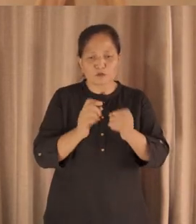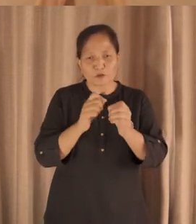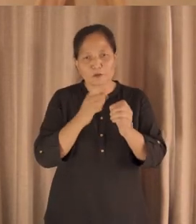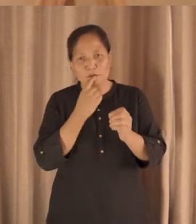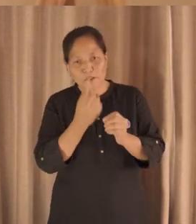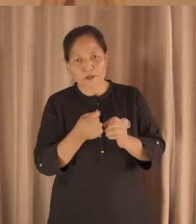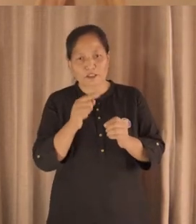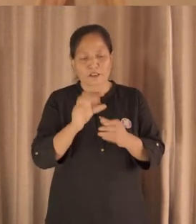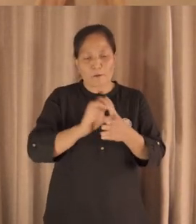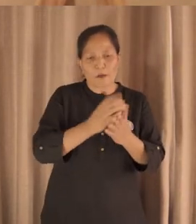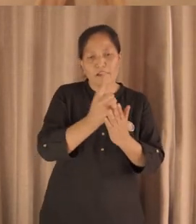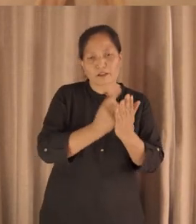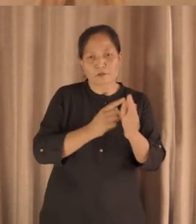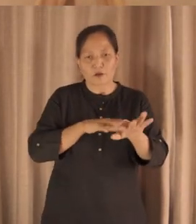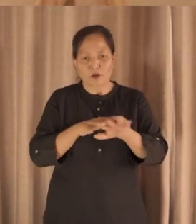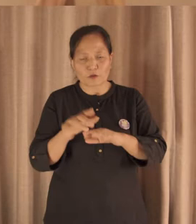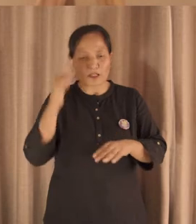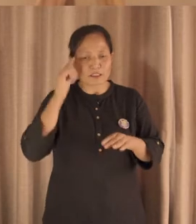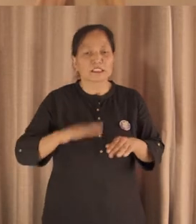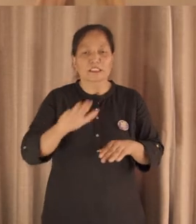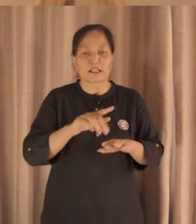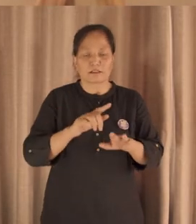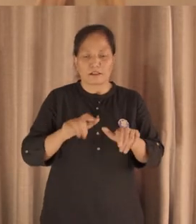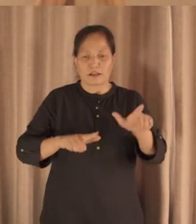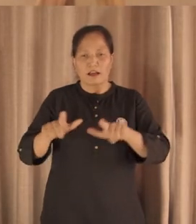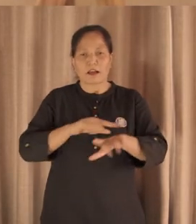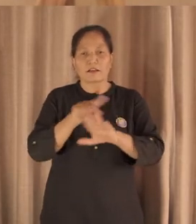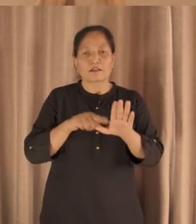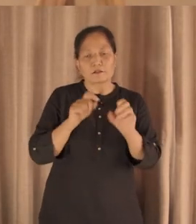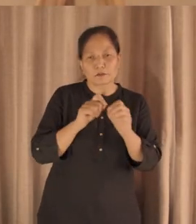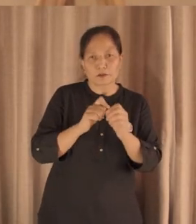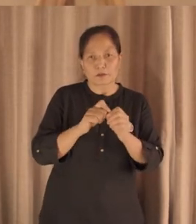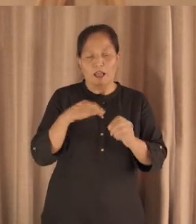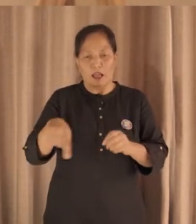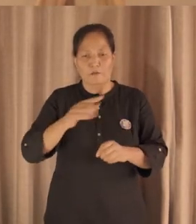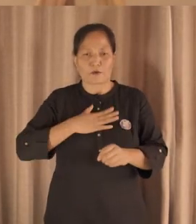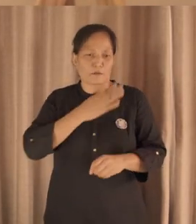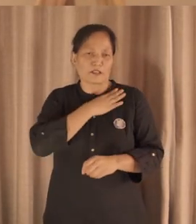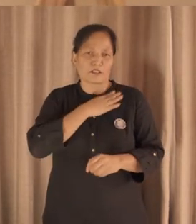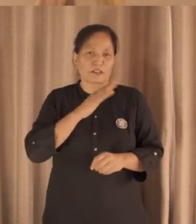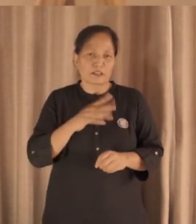the state mechanism but what happens here is whether there is an earthquake or the 16-point